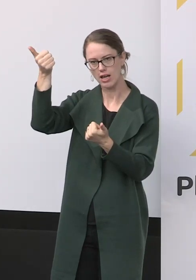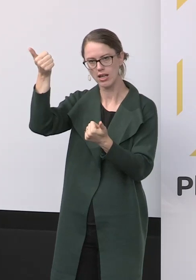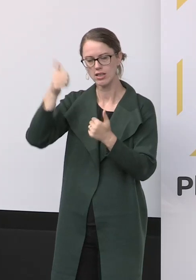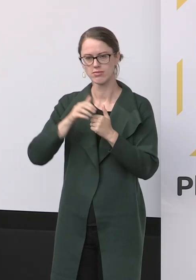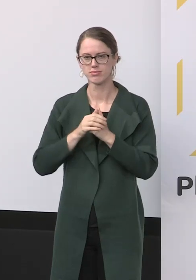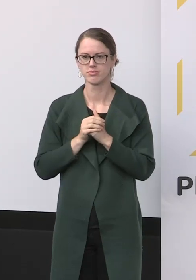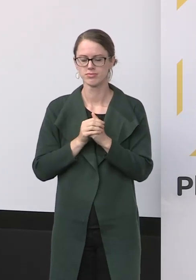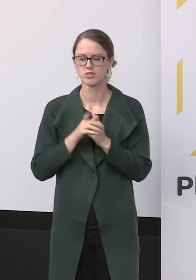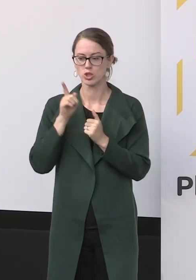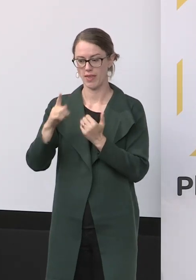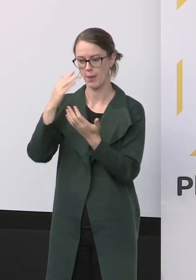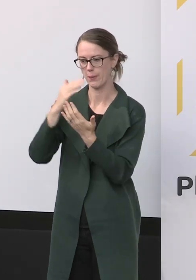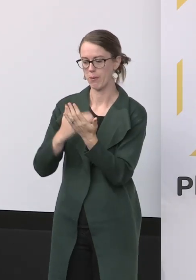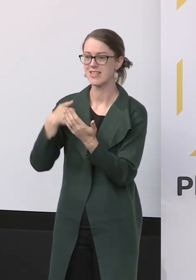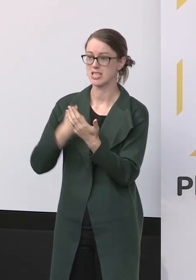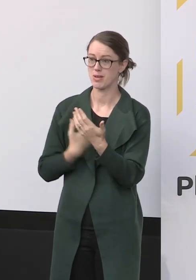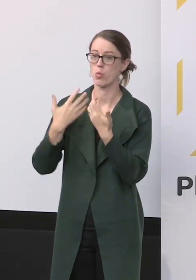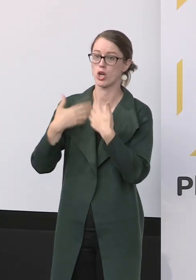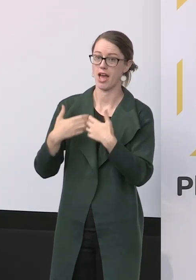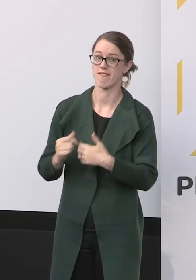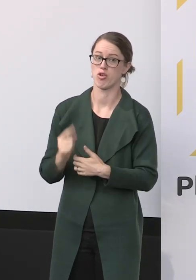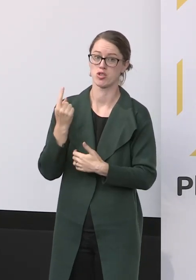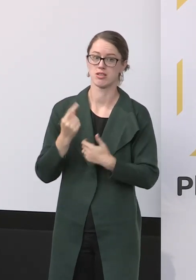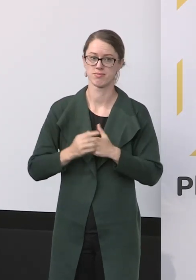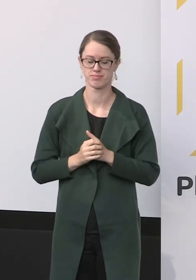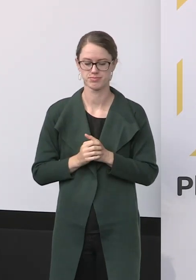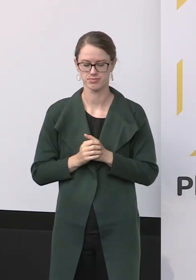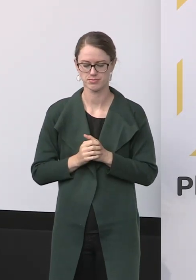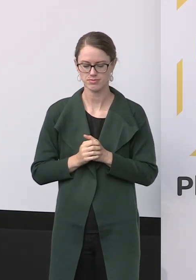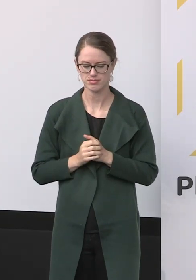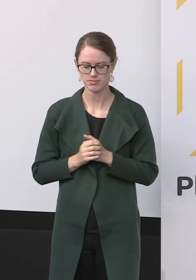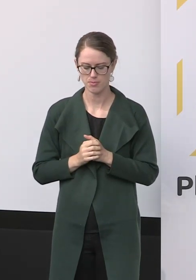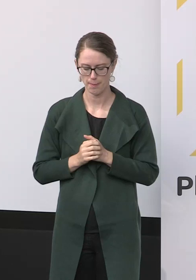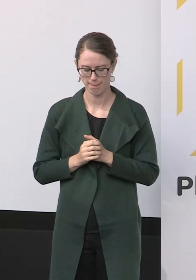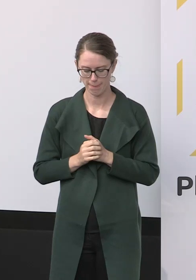wellbeing of those people in the hotels or, in this case,